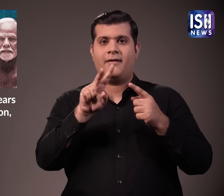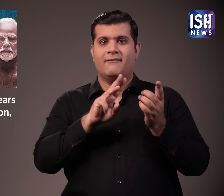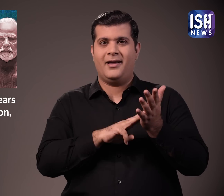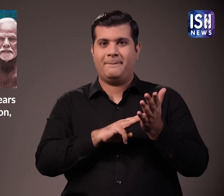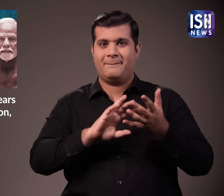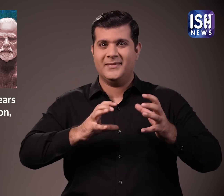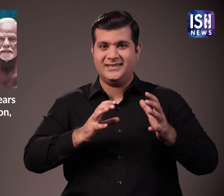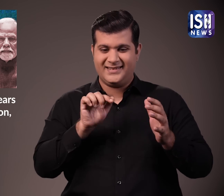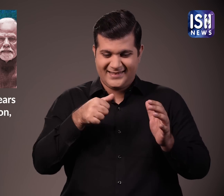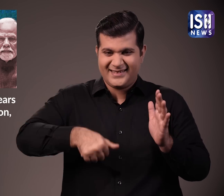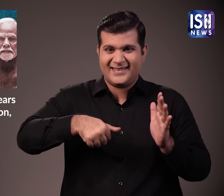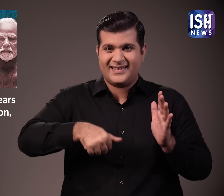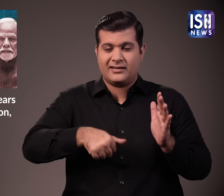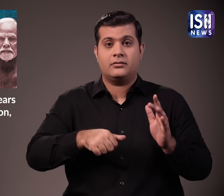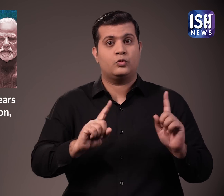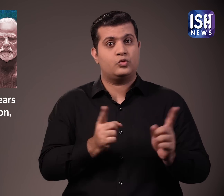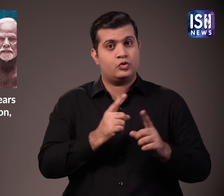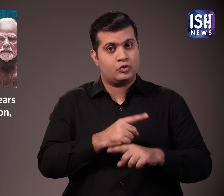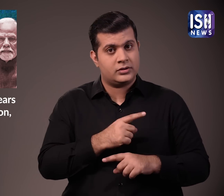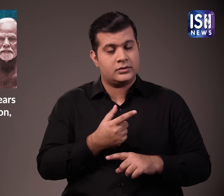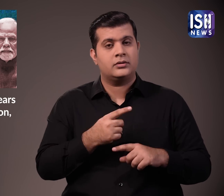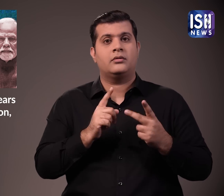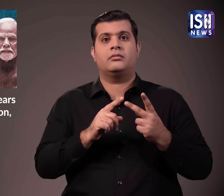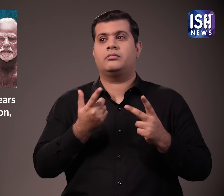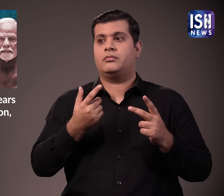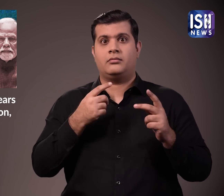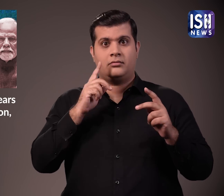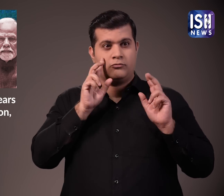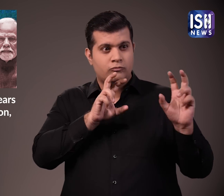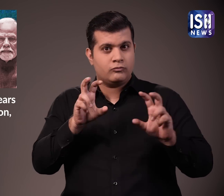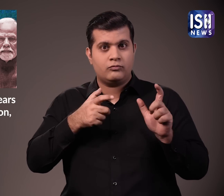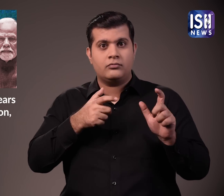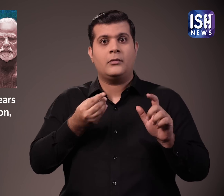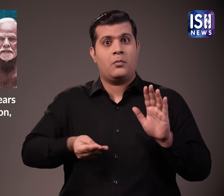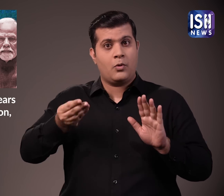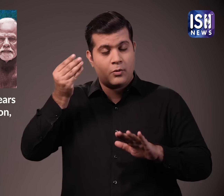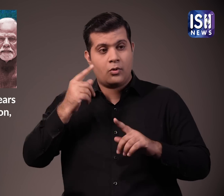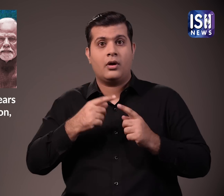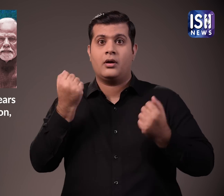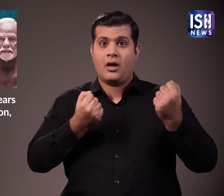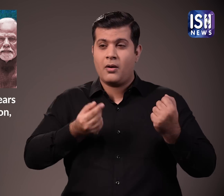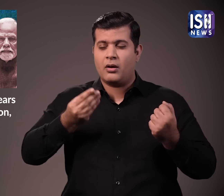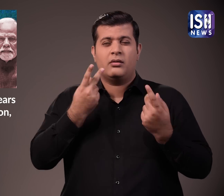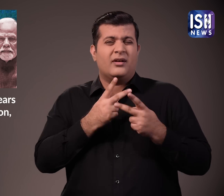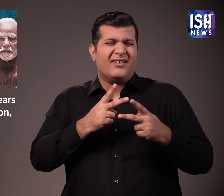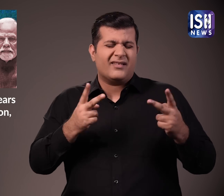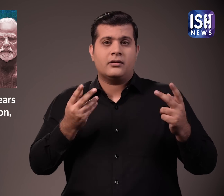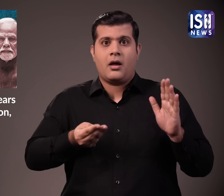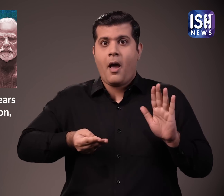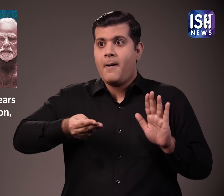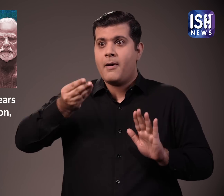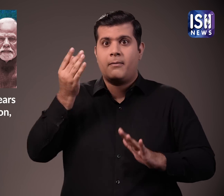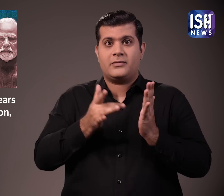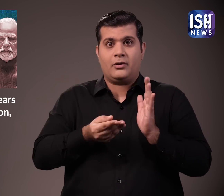to replace EVMs, provide additional security and more vehicles, etc.,